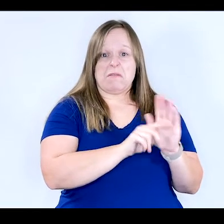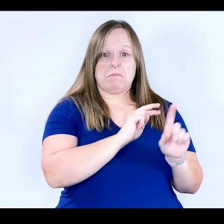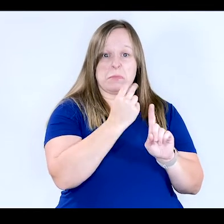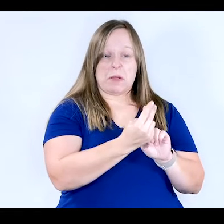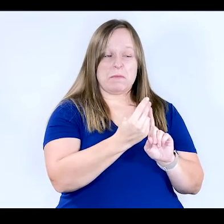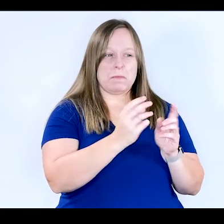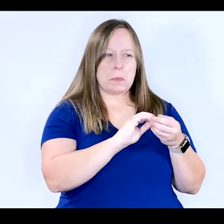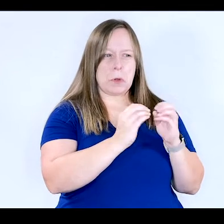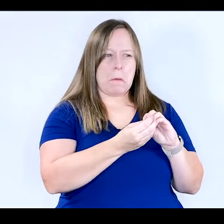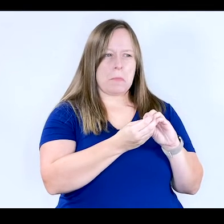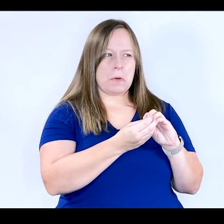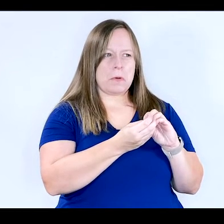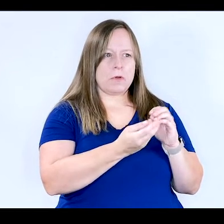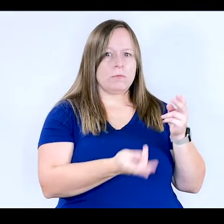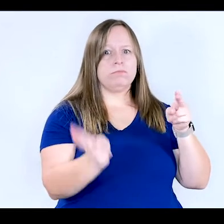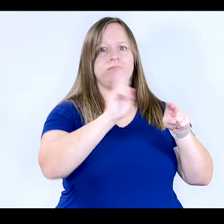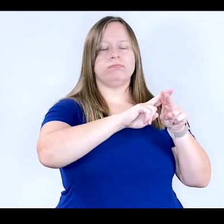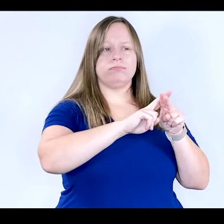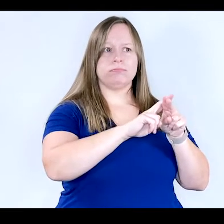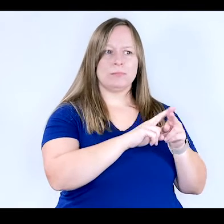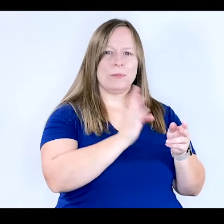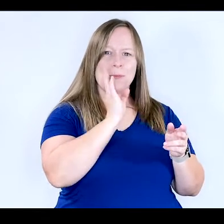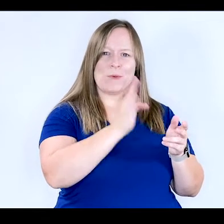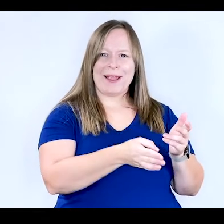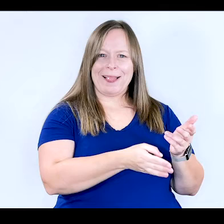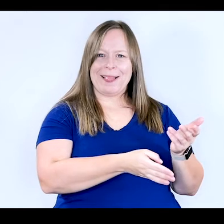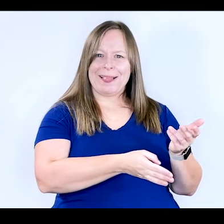think the numbers will be necessarily as significant as the seniors that are